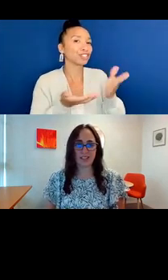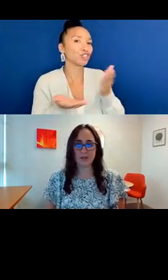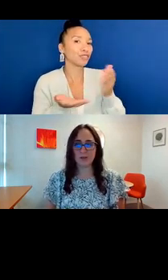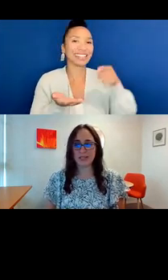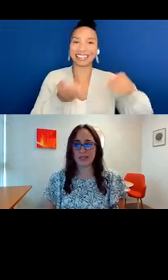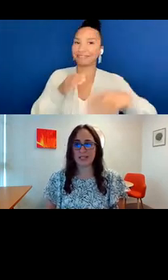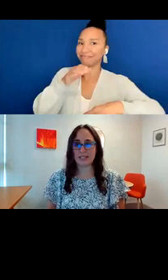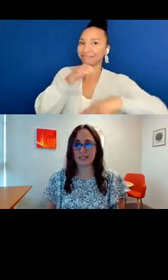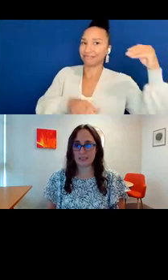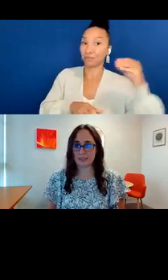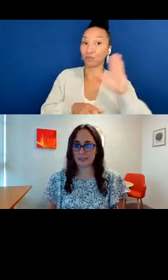OK.